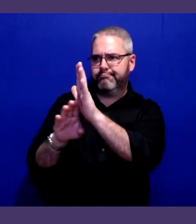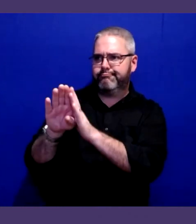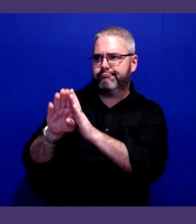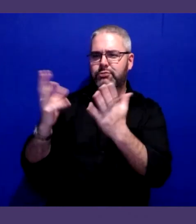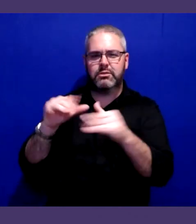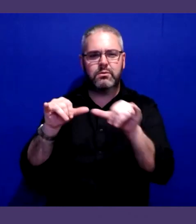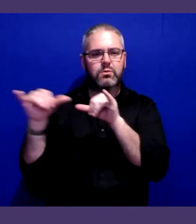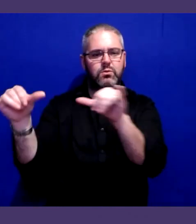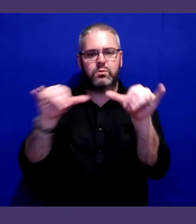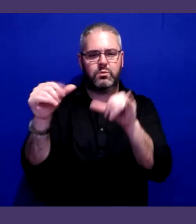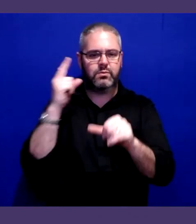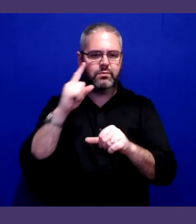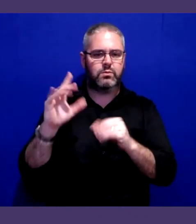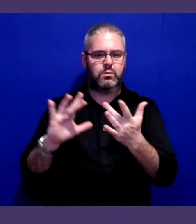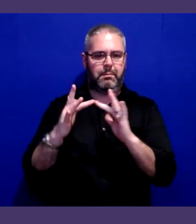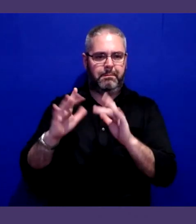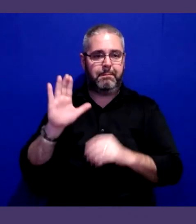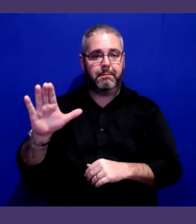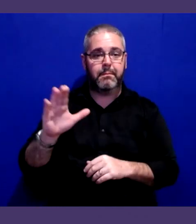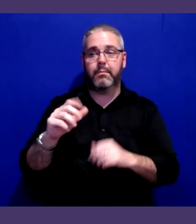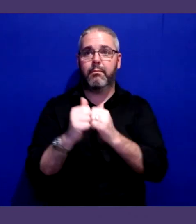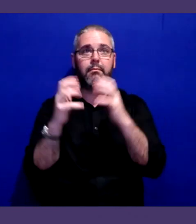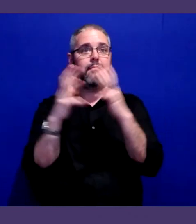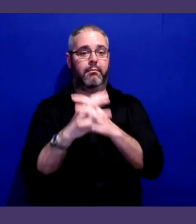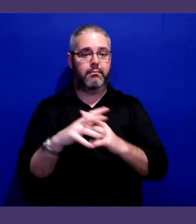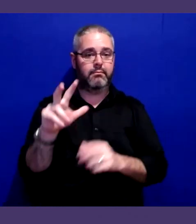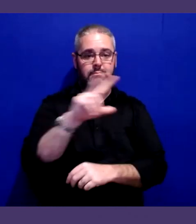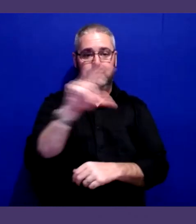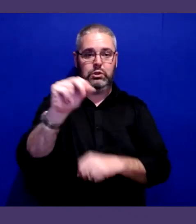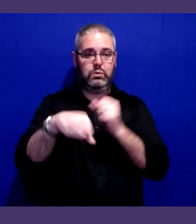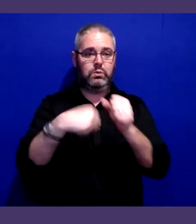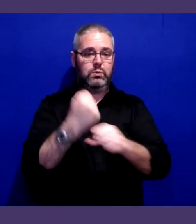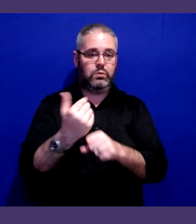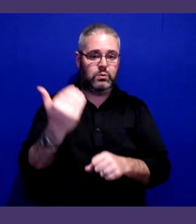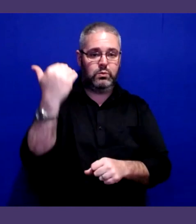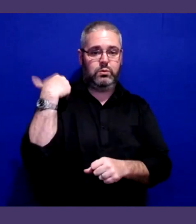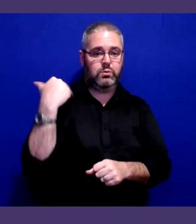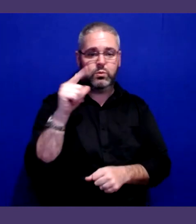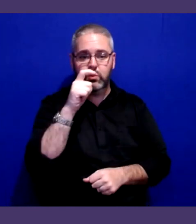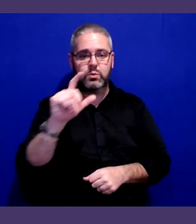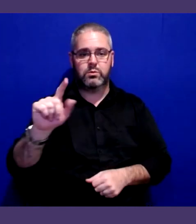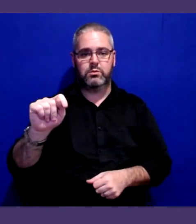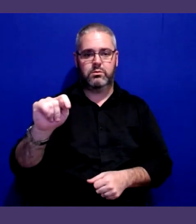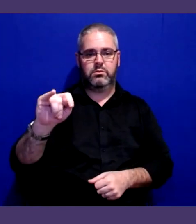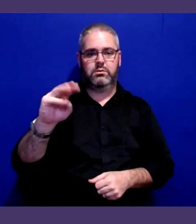It was founded 30 years ago by Tim Berners Lee, who is the inventor of the web.